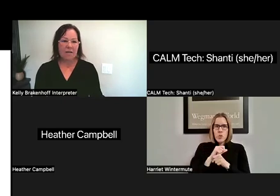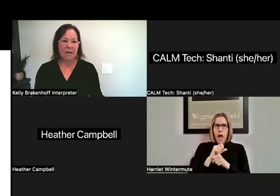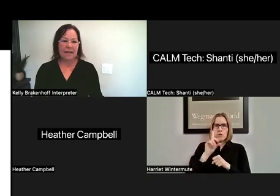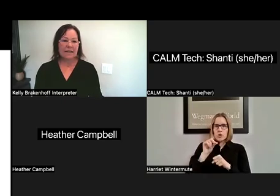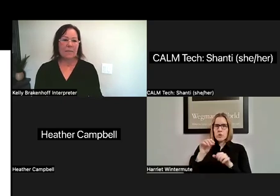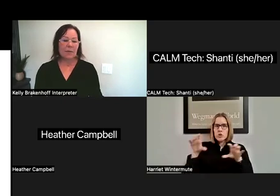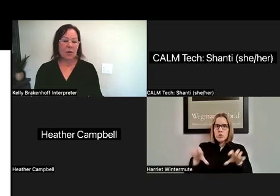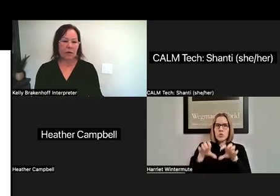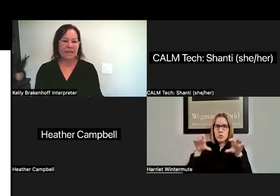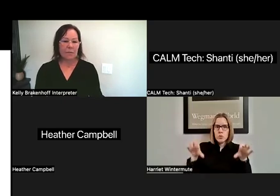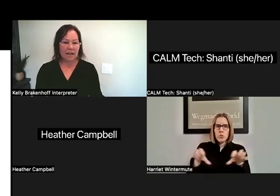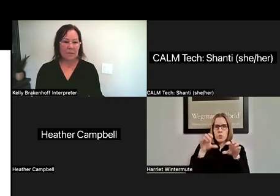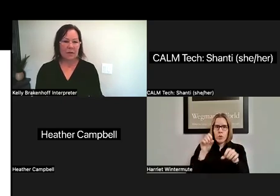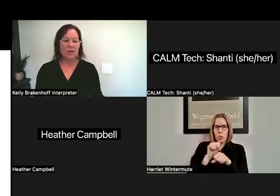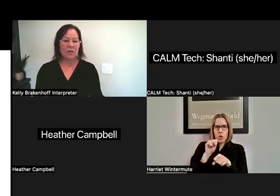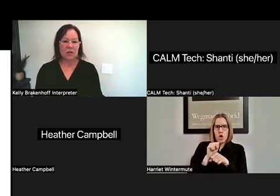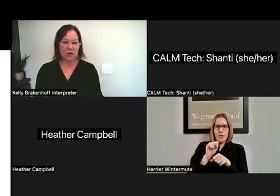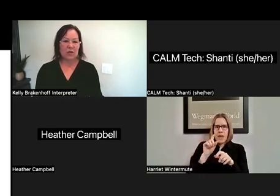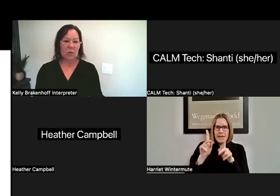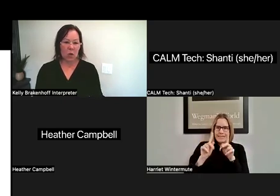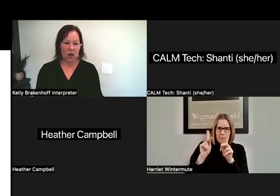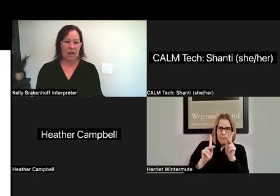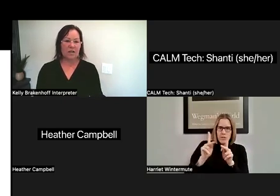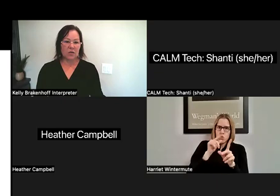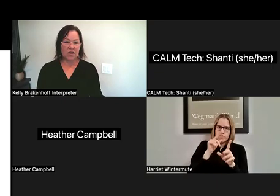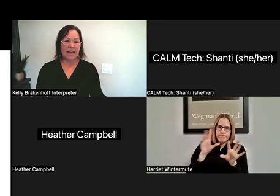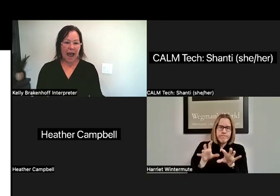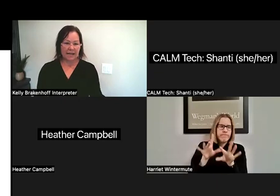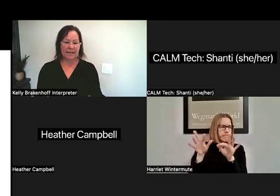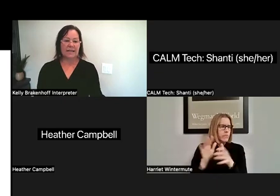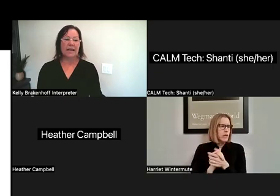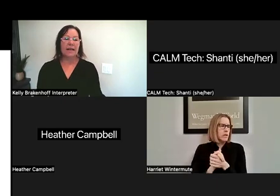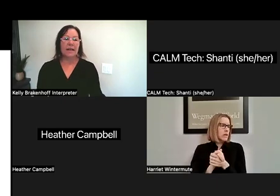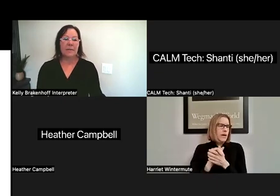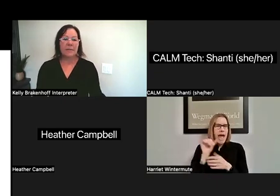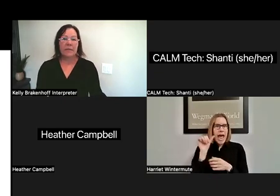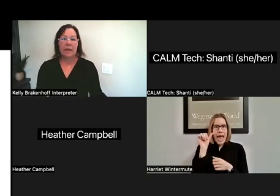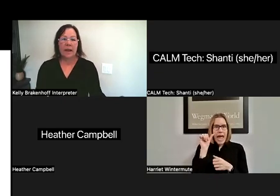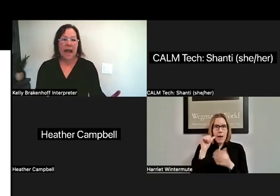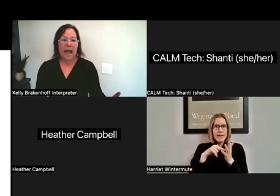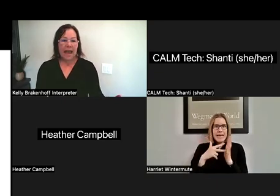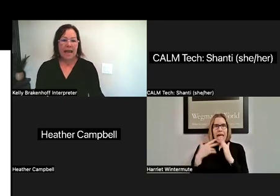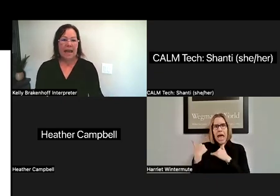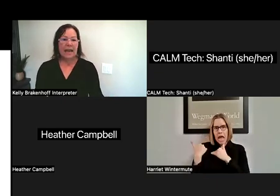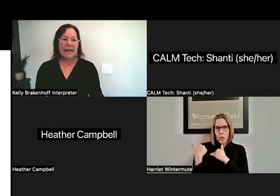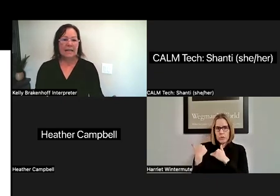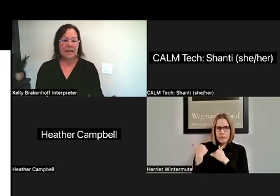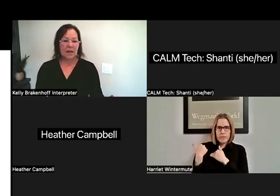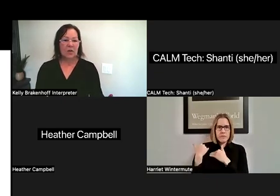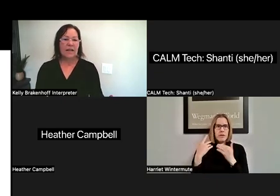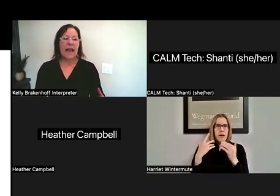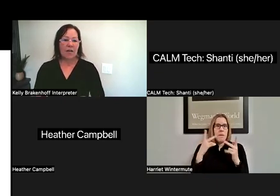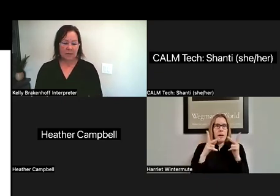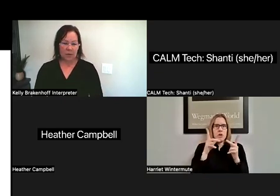means people who are responsible for the work or tasks. A is who is accountable